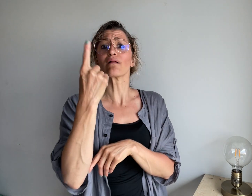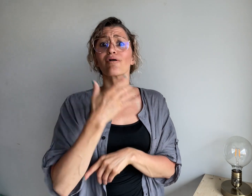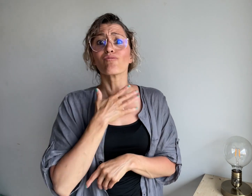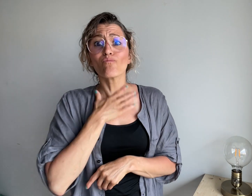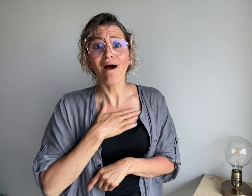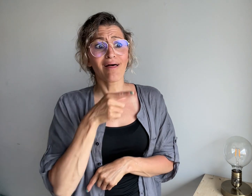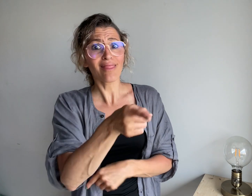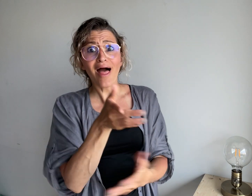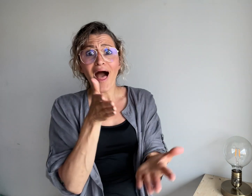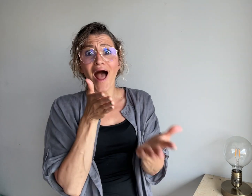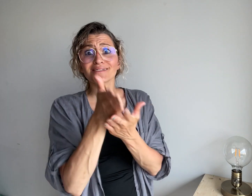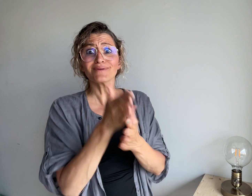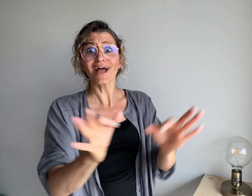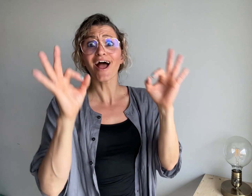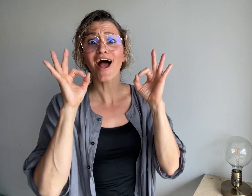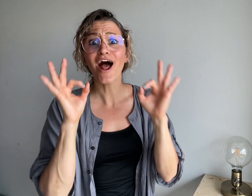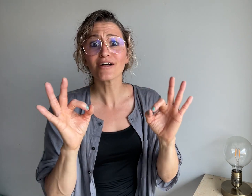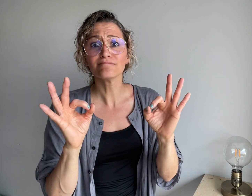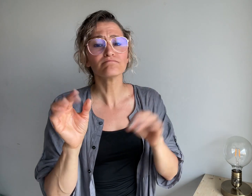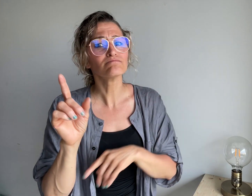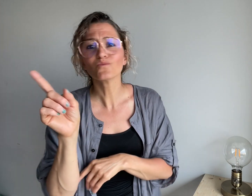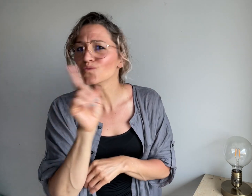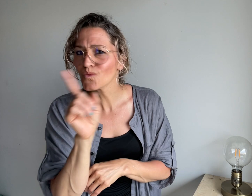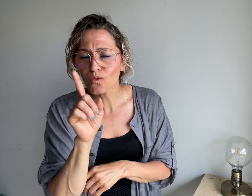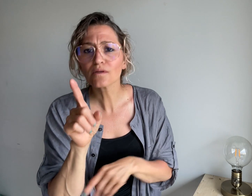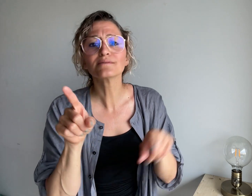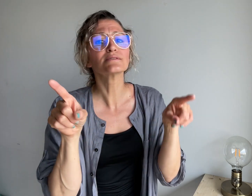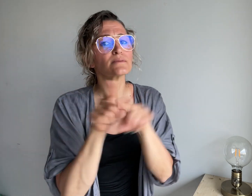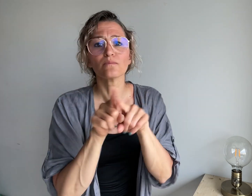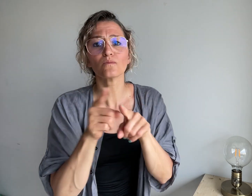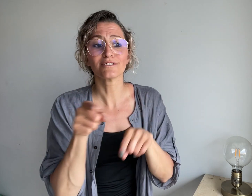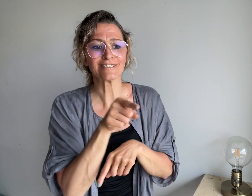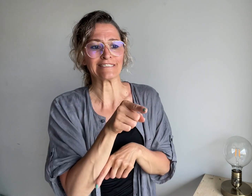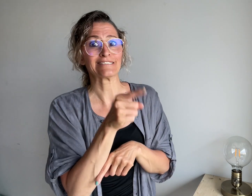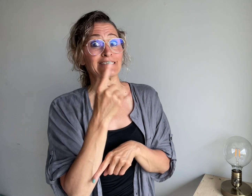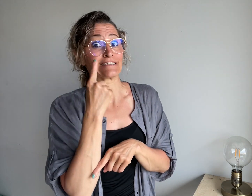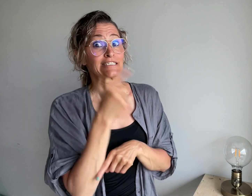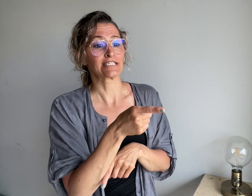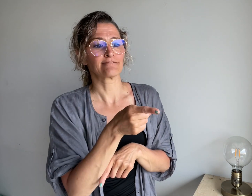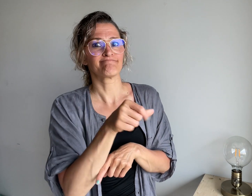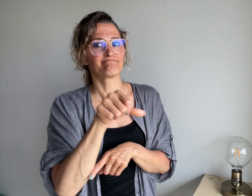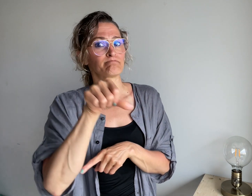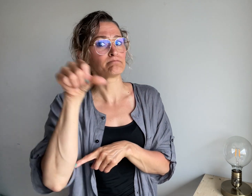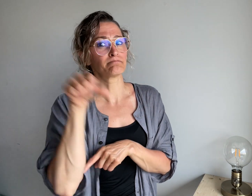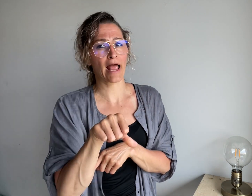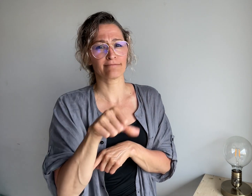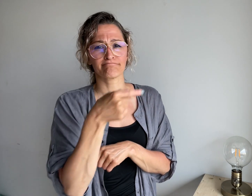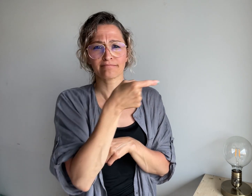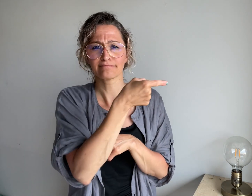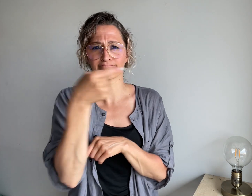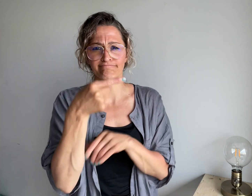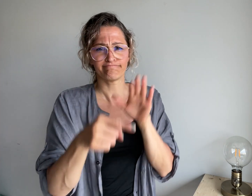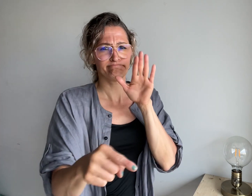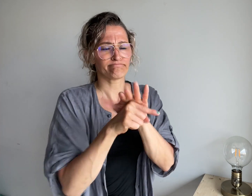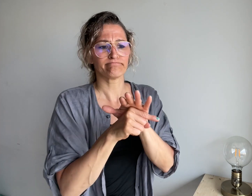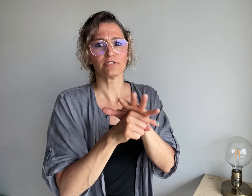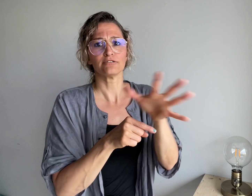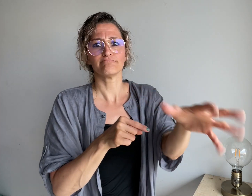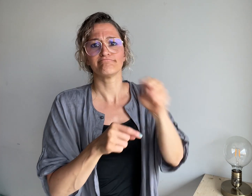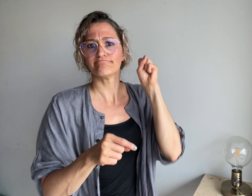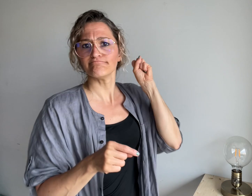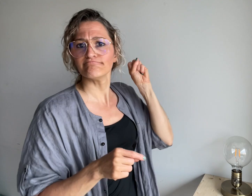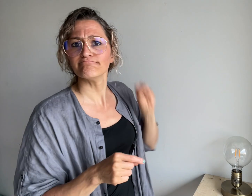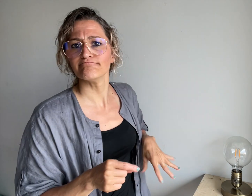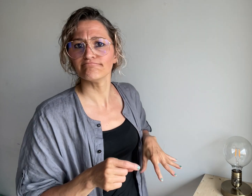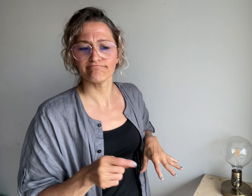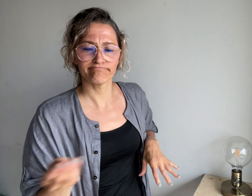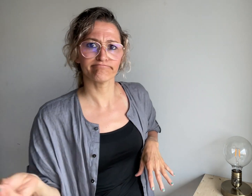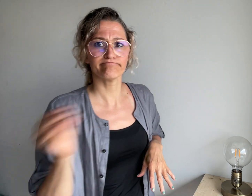but also taking away things that are harmful. As a Deaf architect,